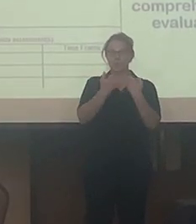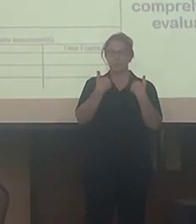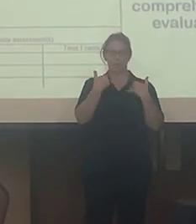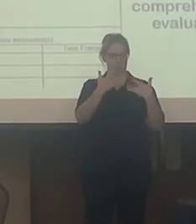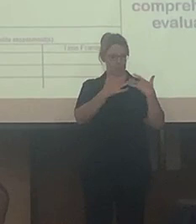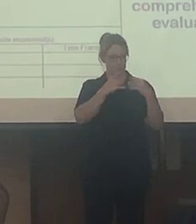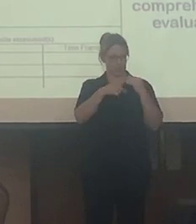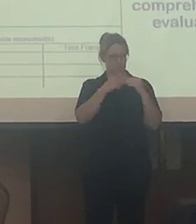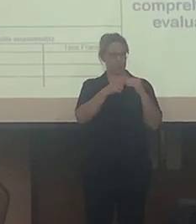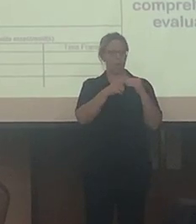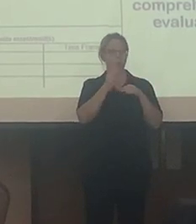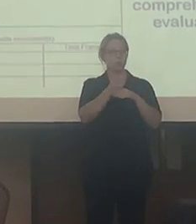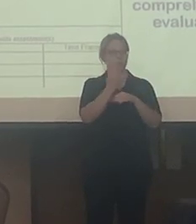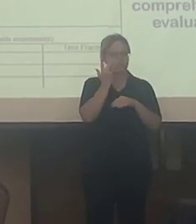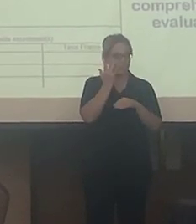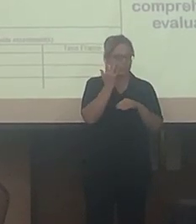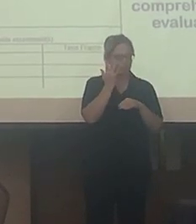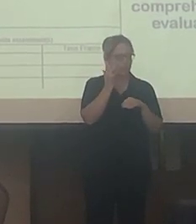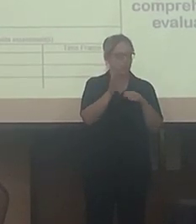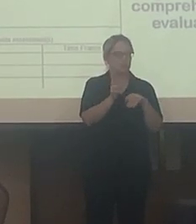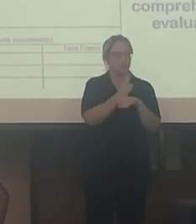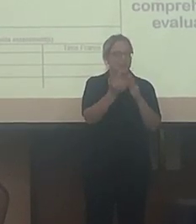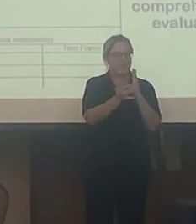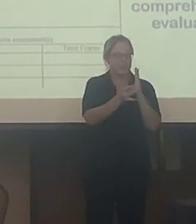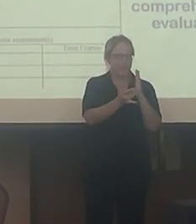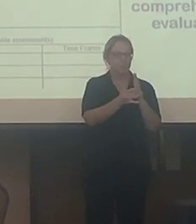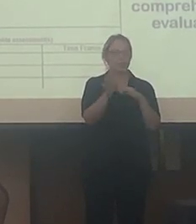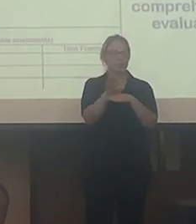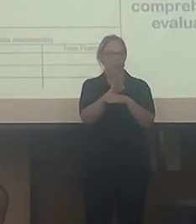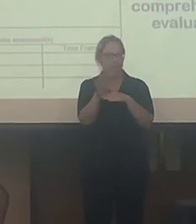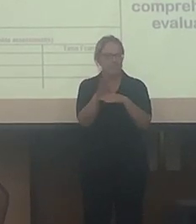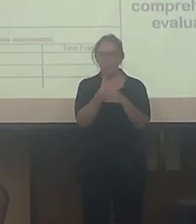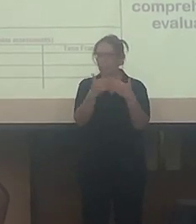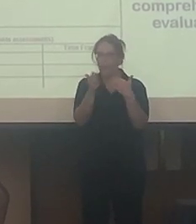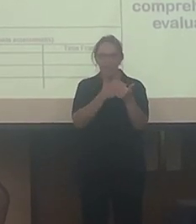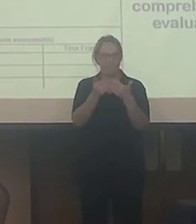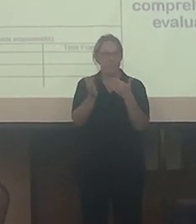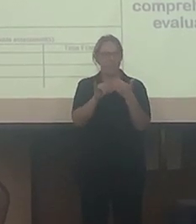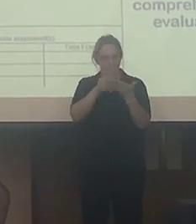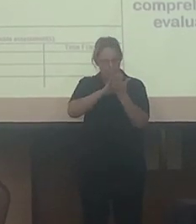of technology behavior language whatever that is a goal that becomes a goal for your child